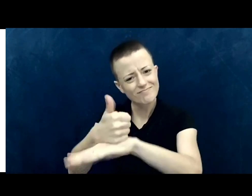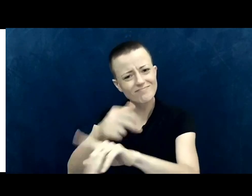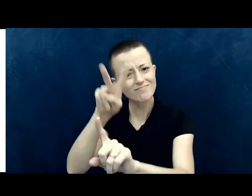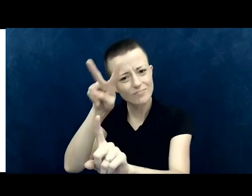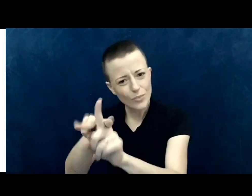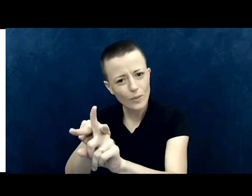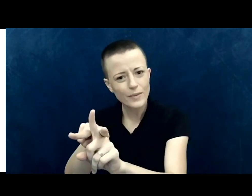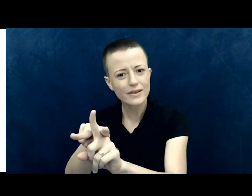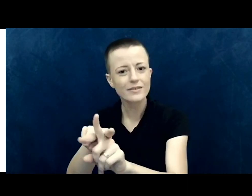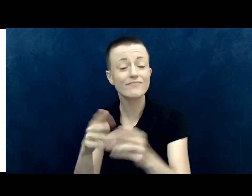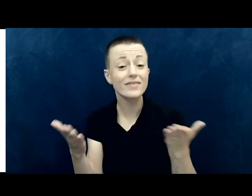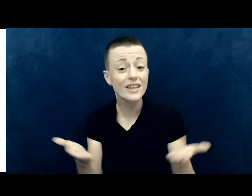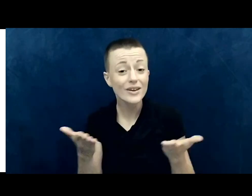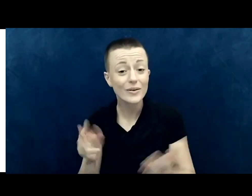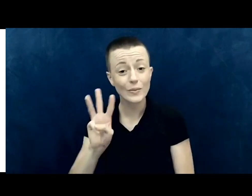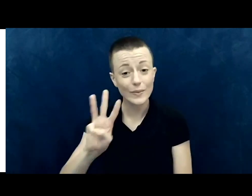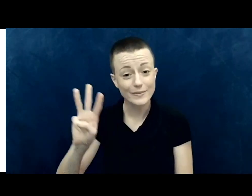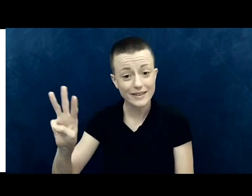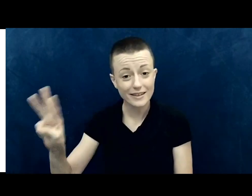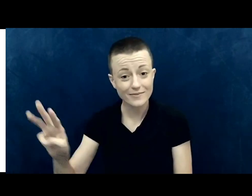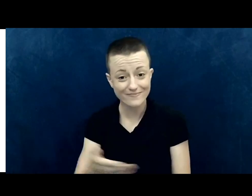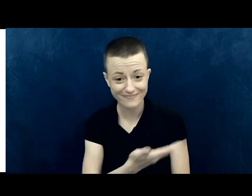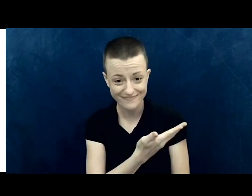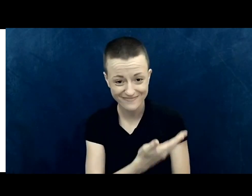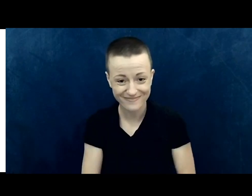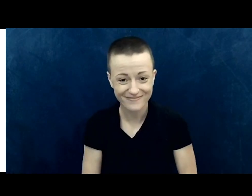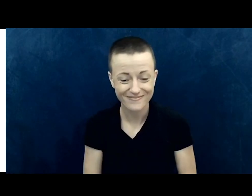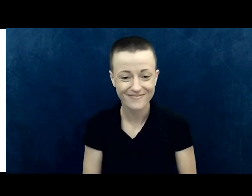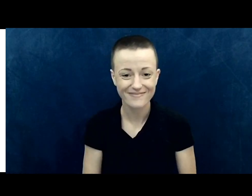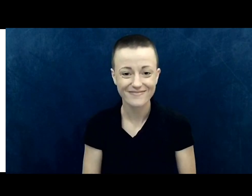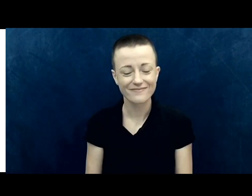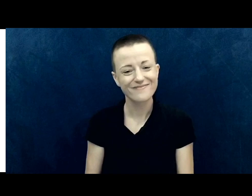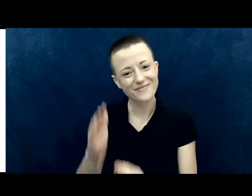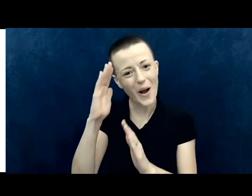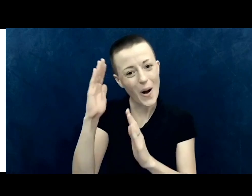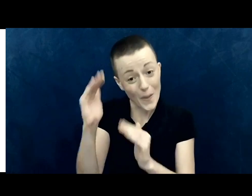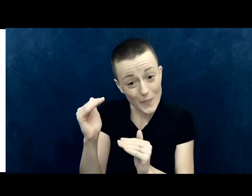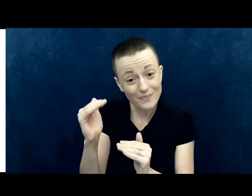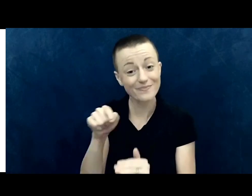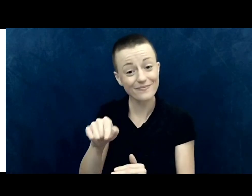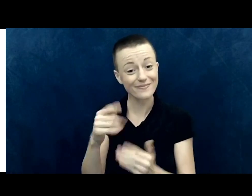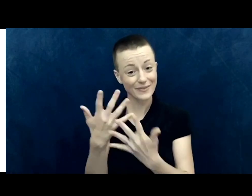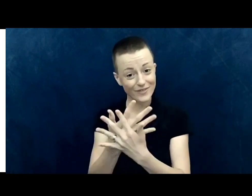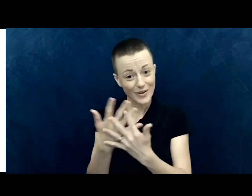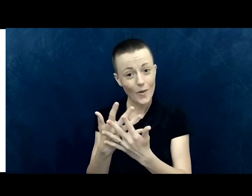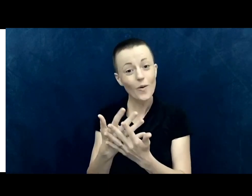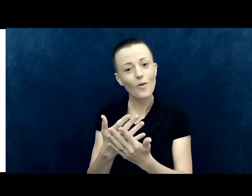You can book your appointment through the Government of Ontario website [https://covid-19.ontario.ca/book-vaccine/] I do hope this was useful and helpful.